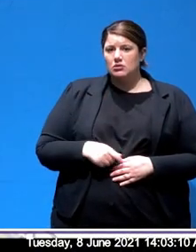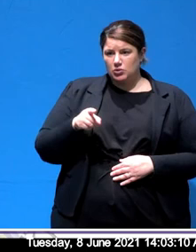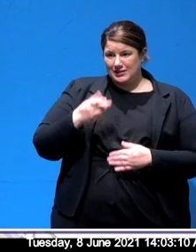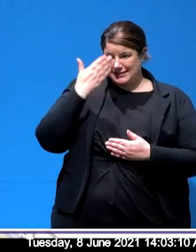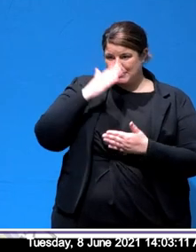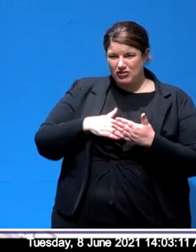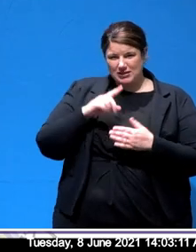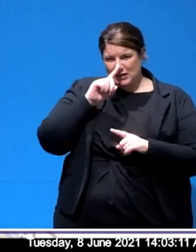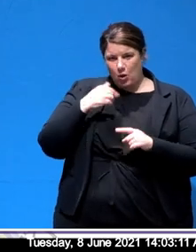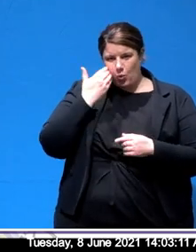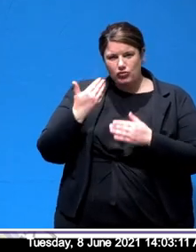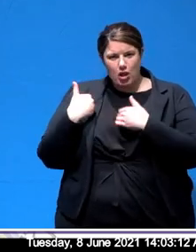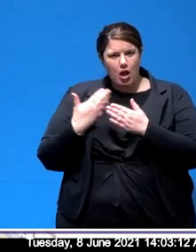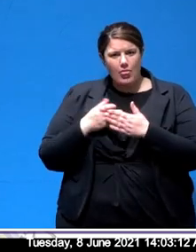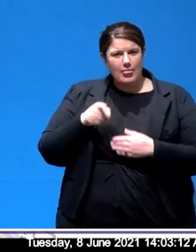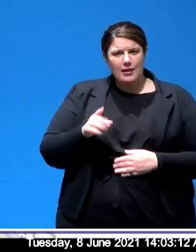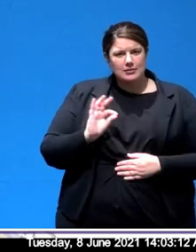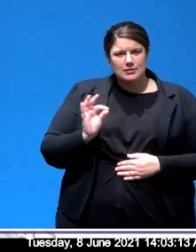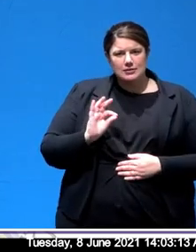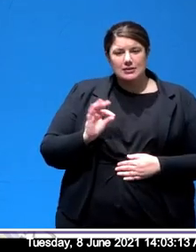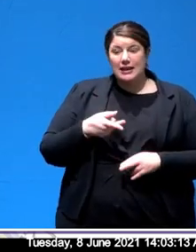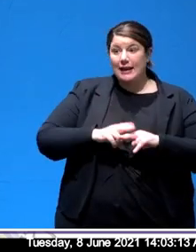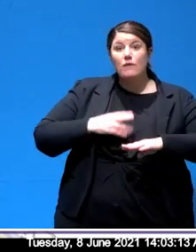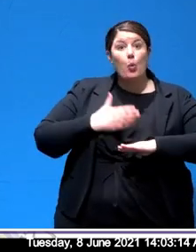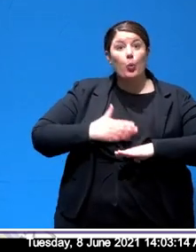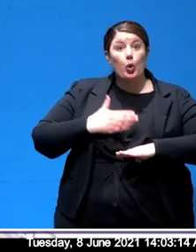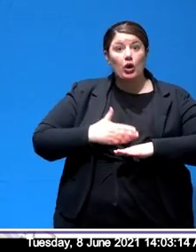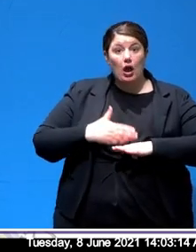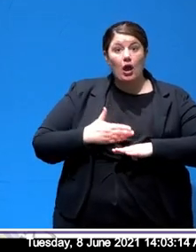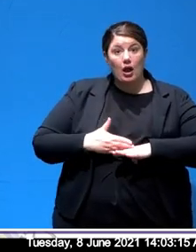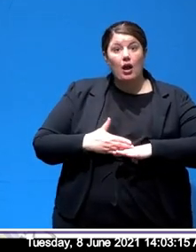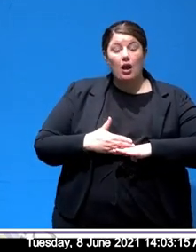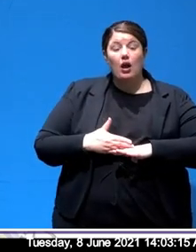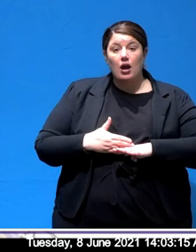example, if a worker deliberately downplayed the significance of bruising